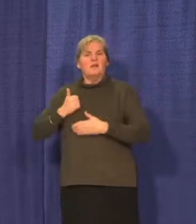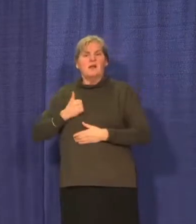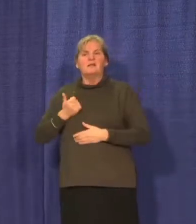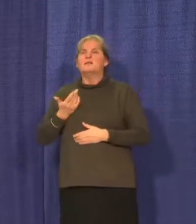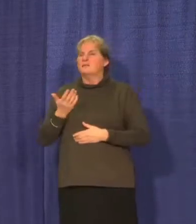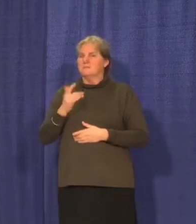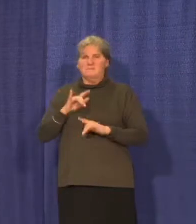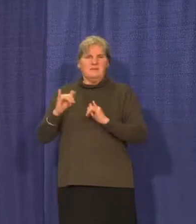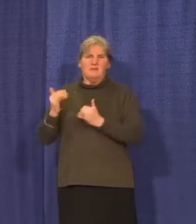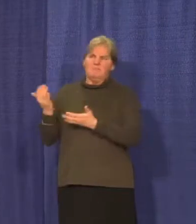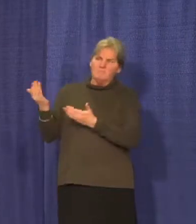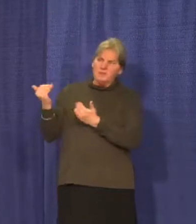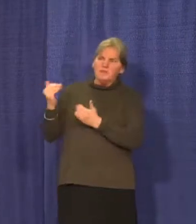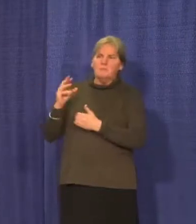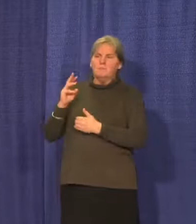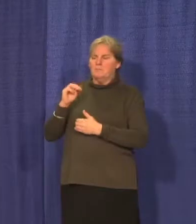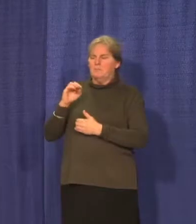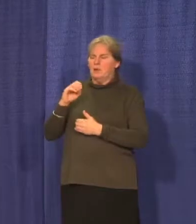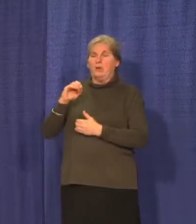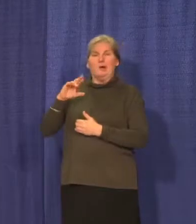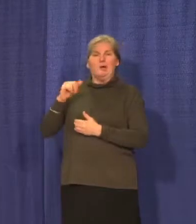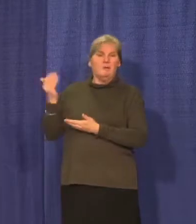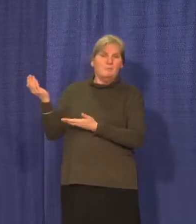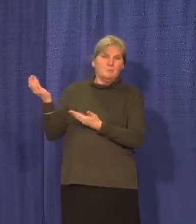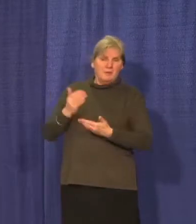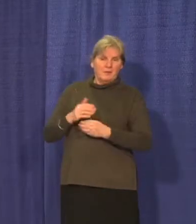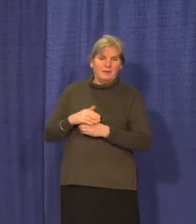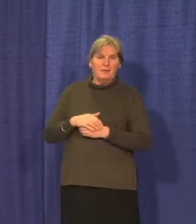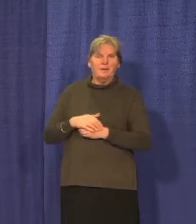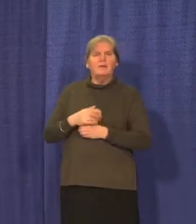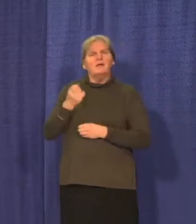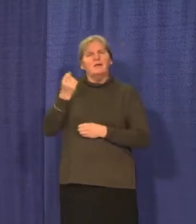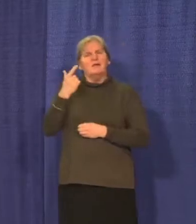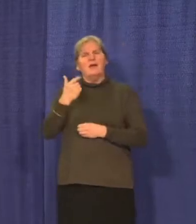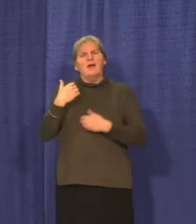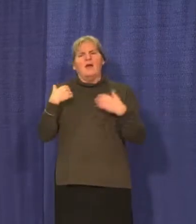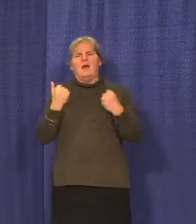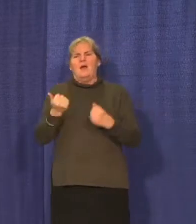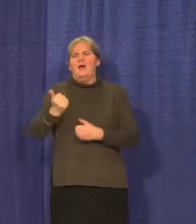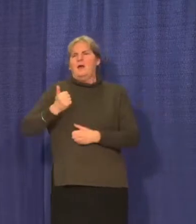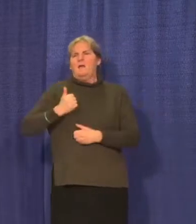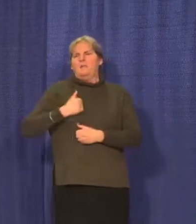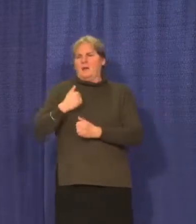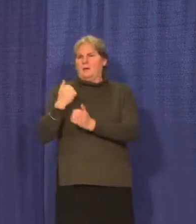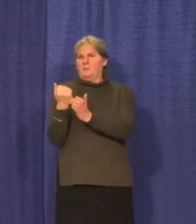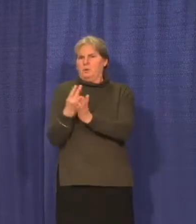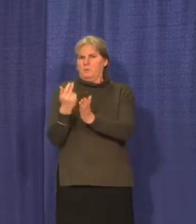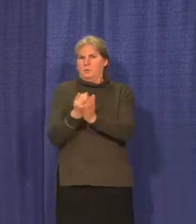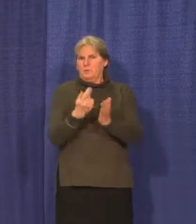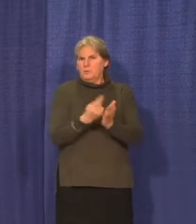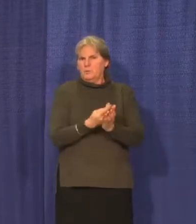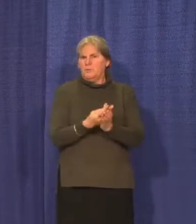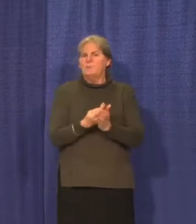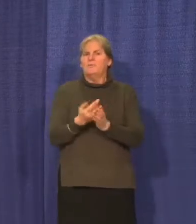provinces are saying that. As far as Pfizer, all along the way whether it be approval from health Canada, shipments,